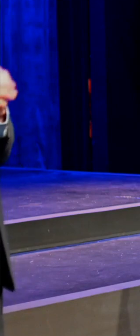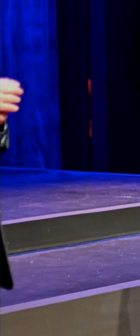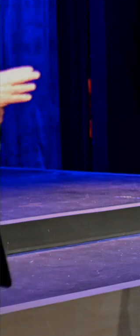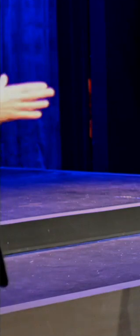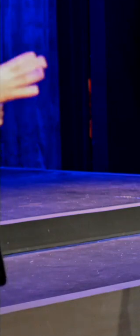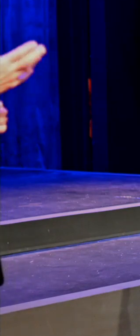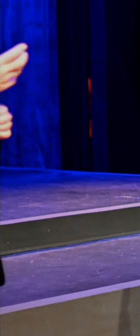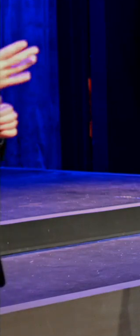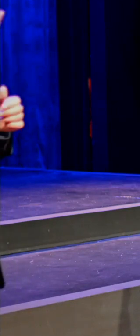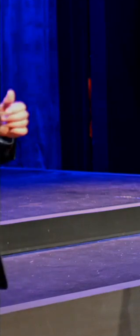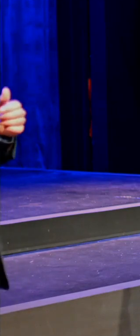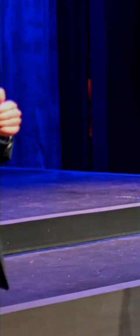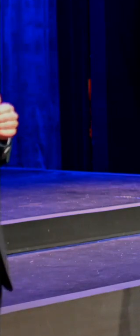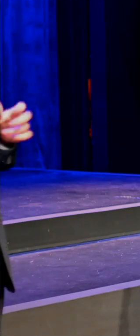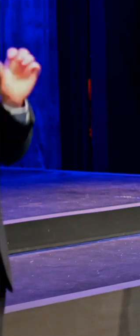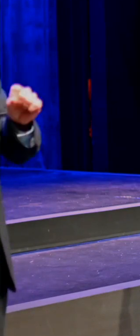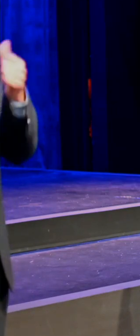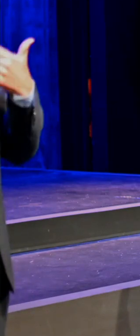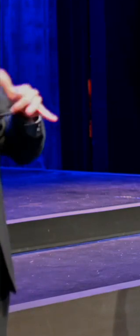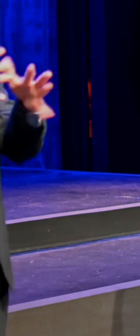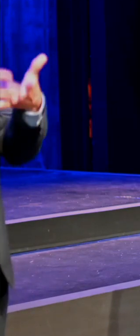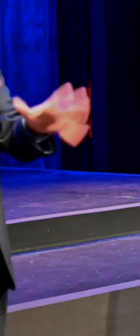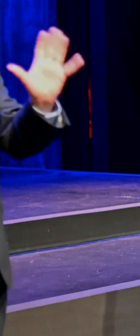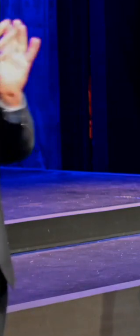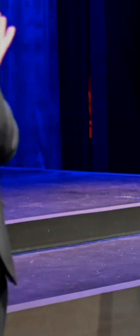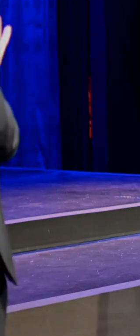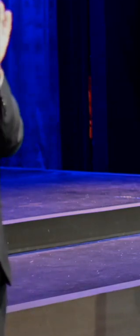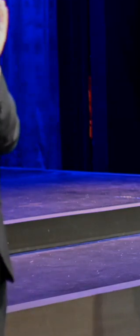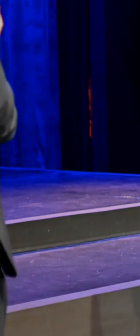pick up a basketball one more time then I would change as a